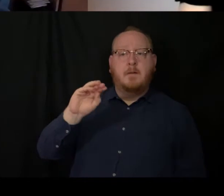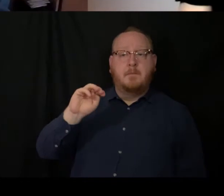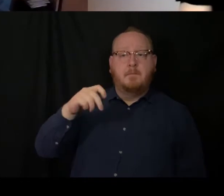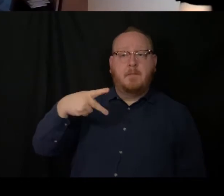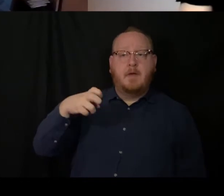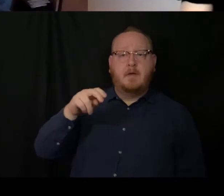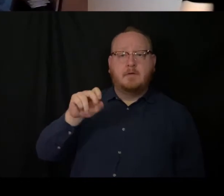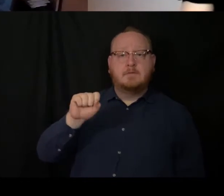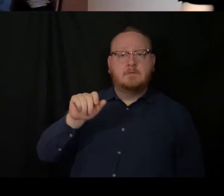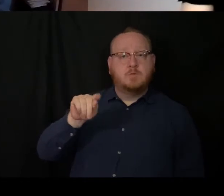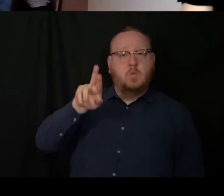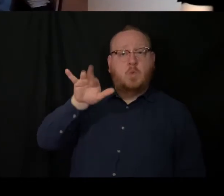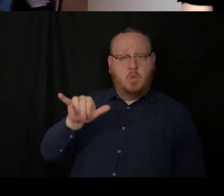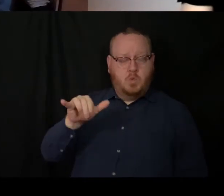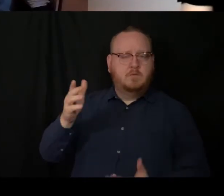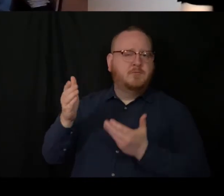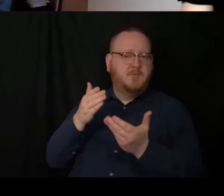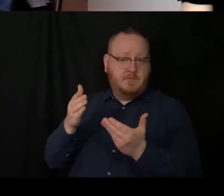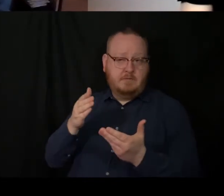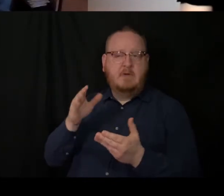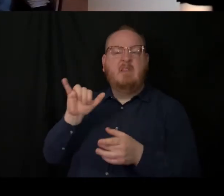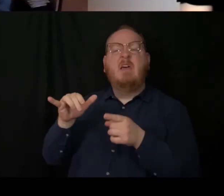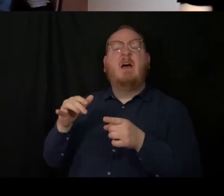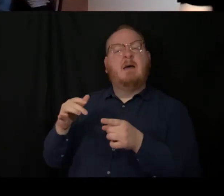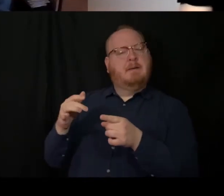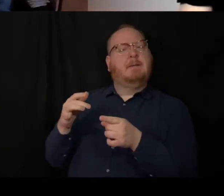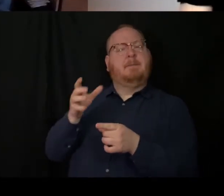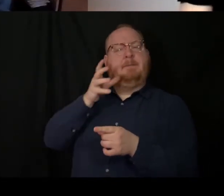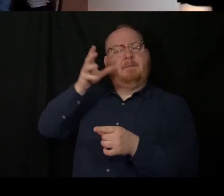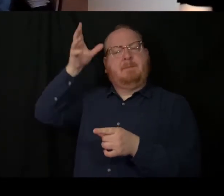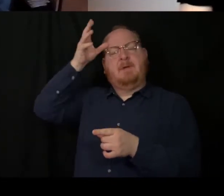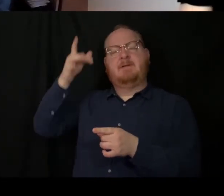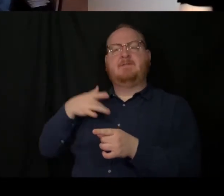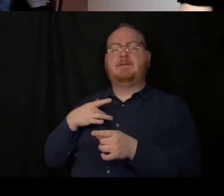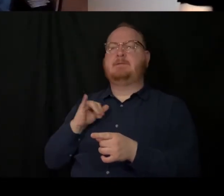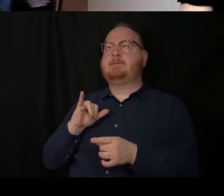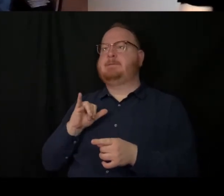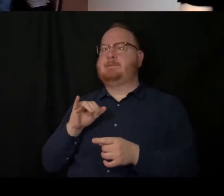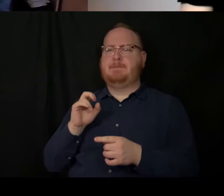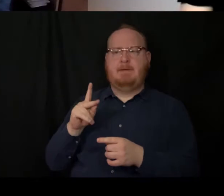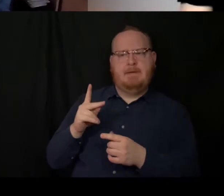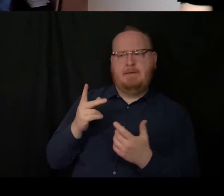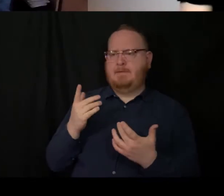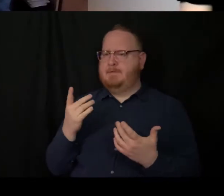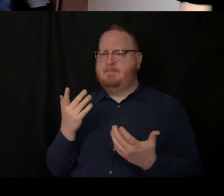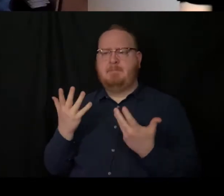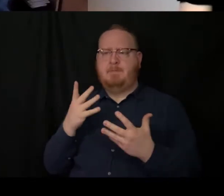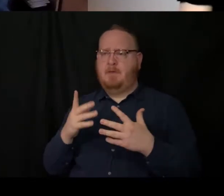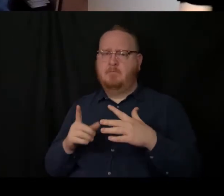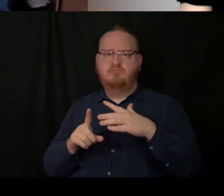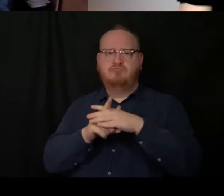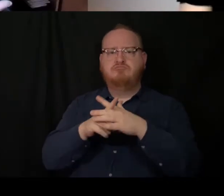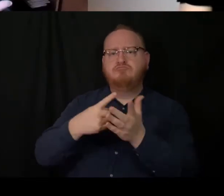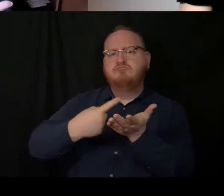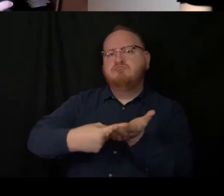because I think that's another thing that parents need to be aware of and bring up if needed. Tabby Belhorn: So compensatory